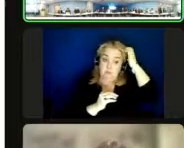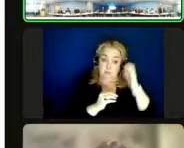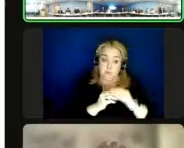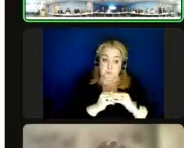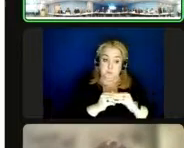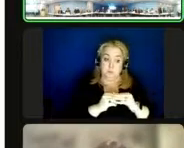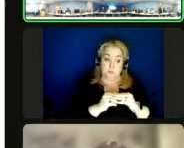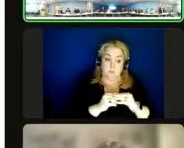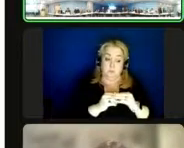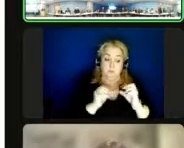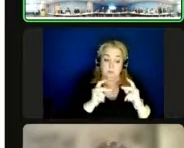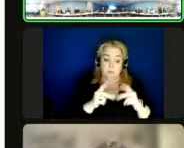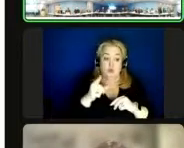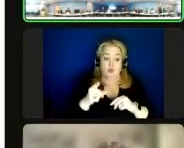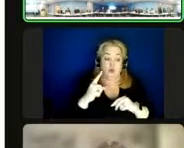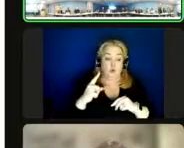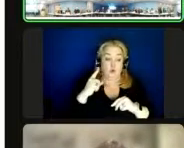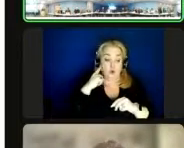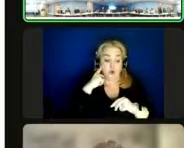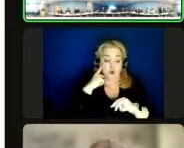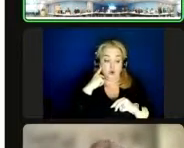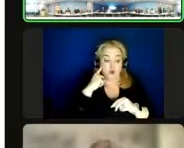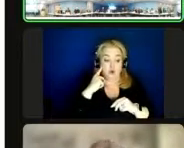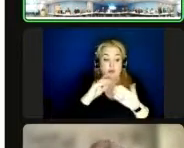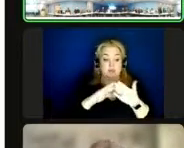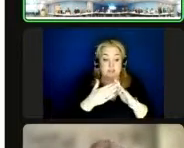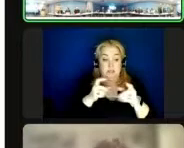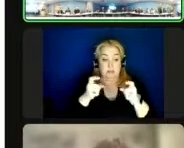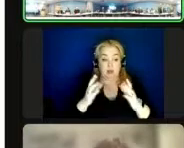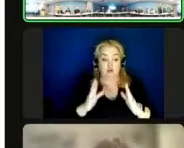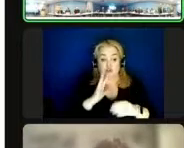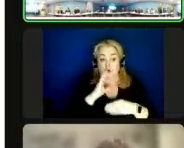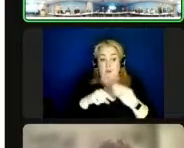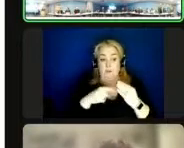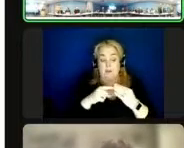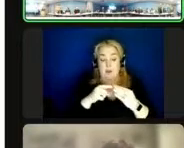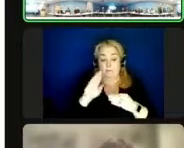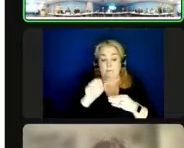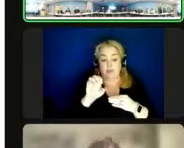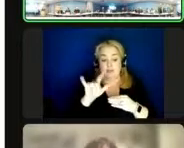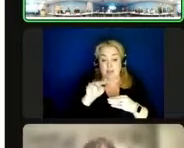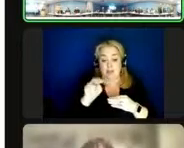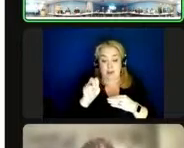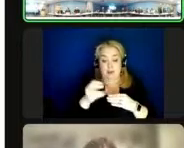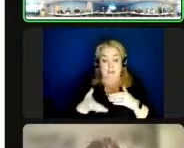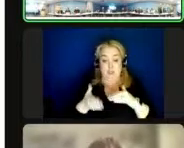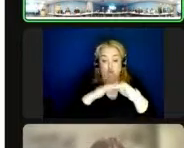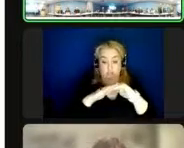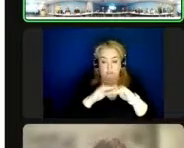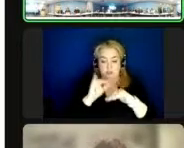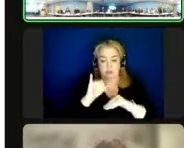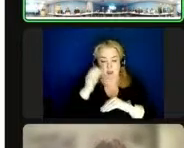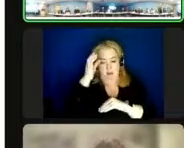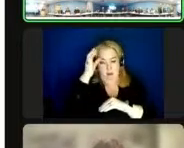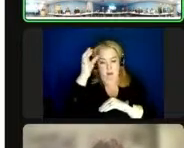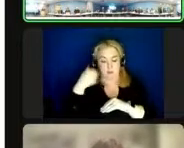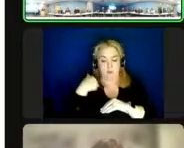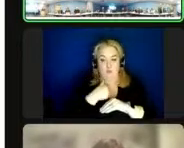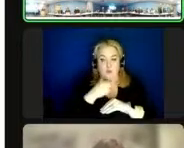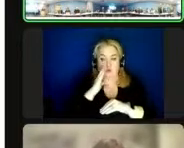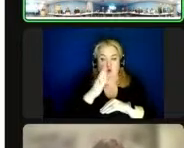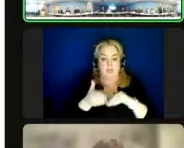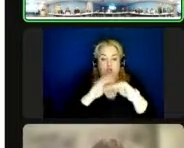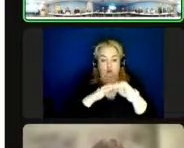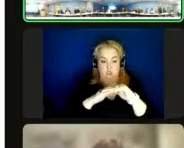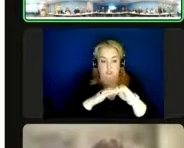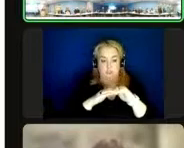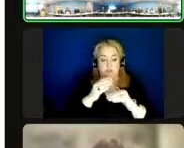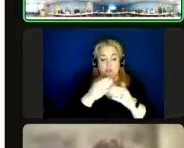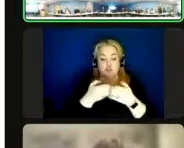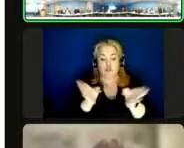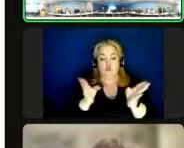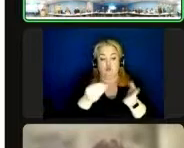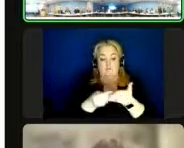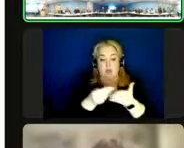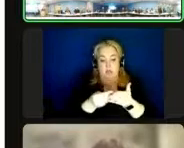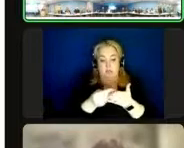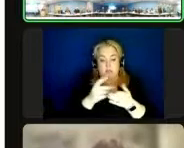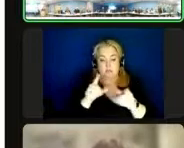THE FUNDING ALLOWS TO FIGHT FOR